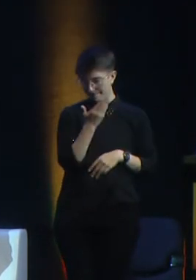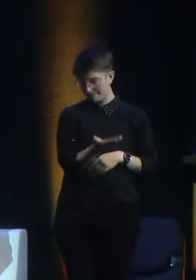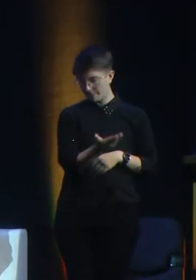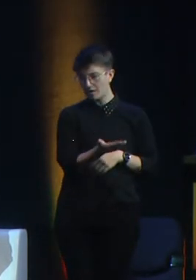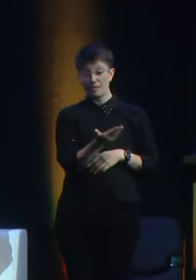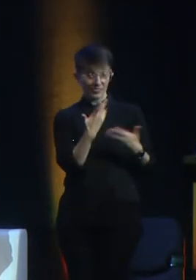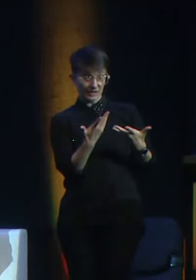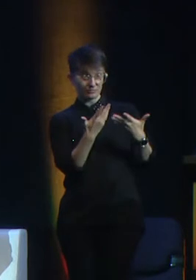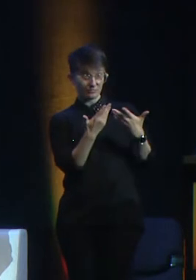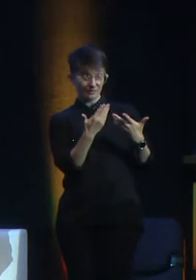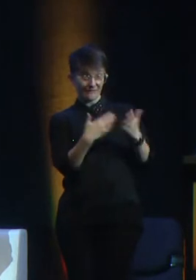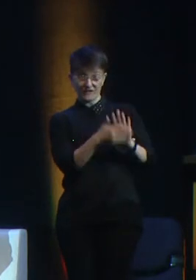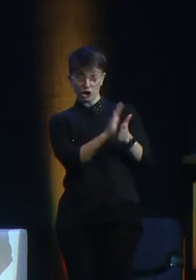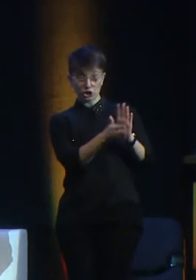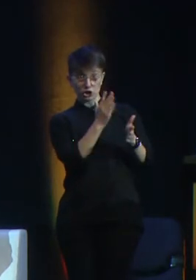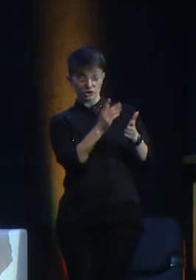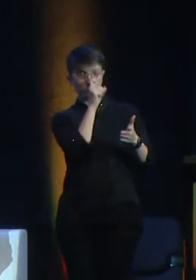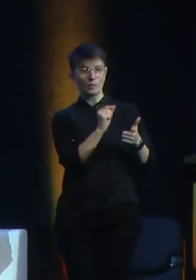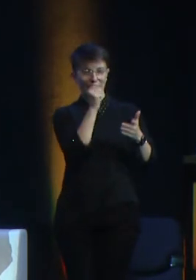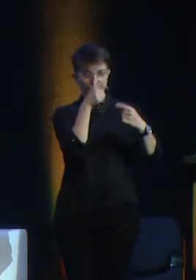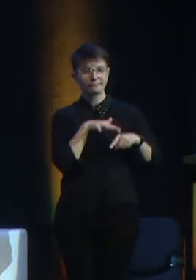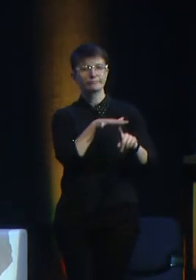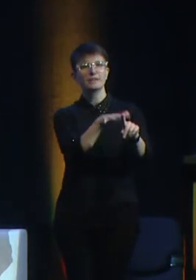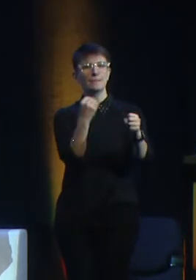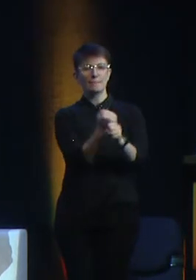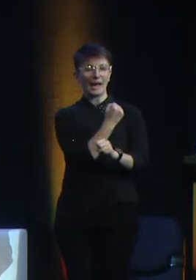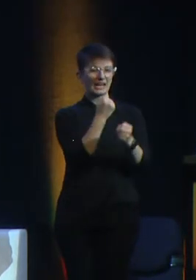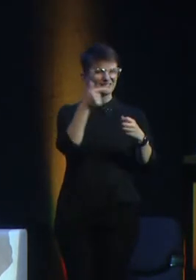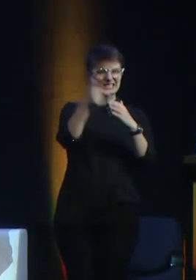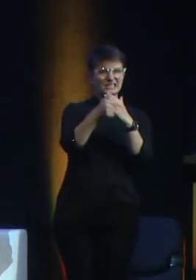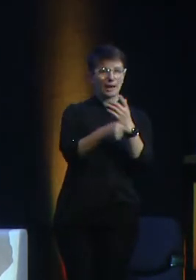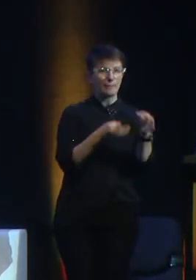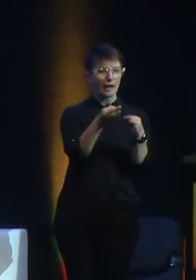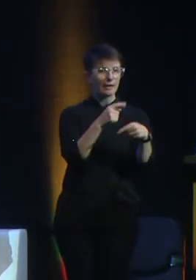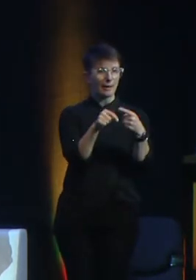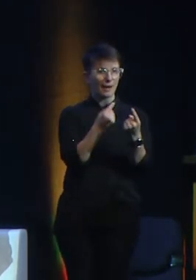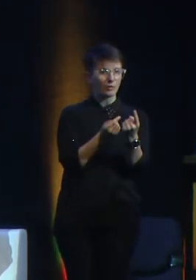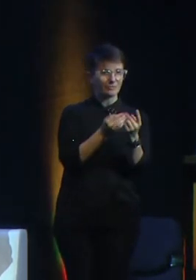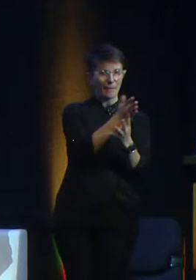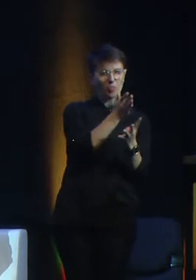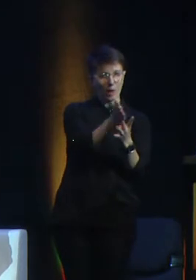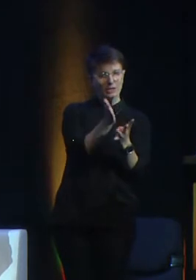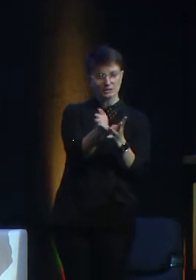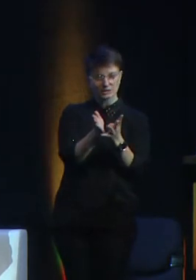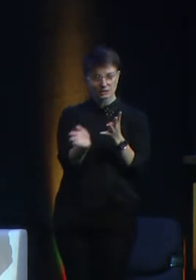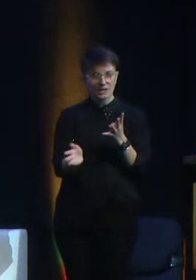around those emerging pathways, and then moving into projects probably in the year 2020.